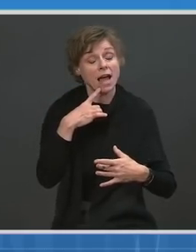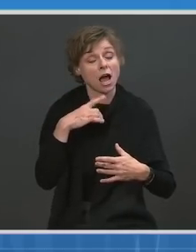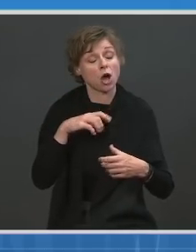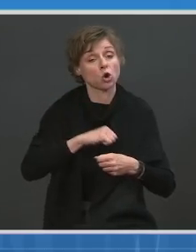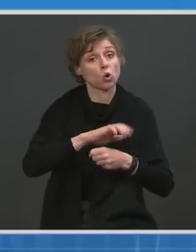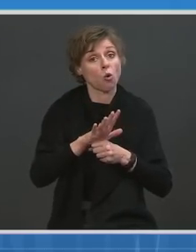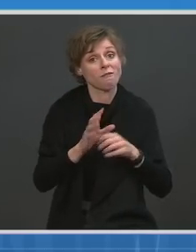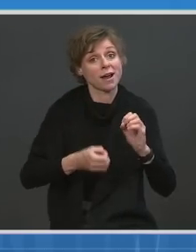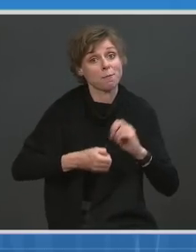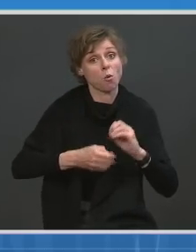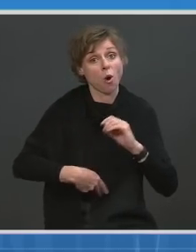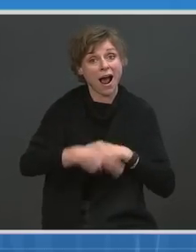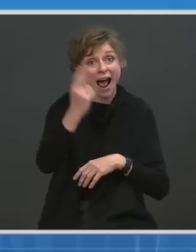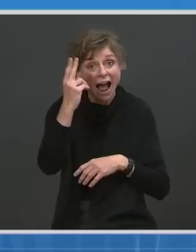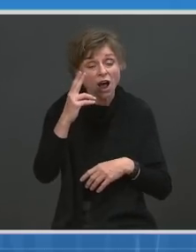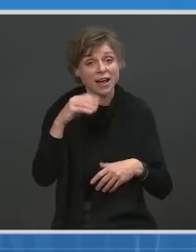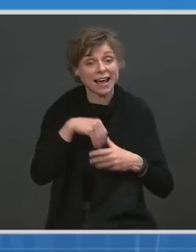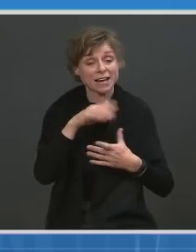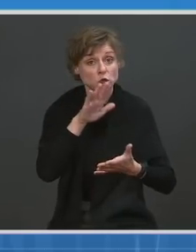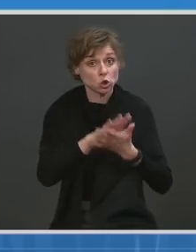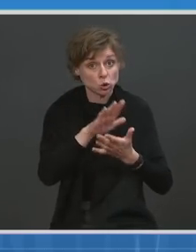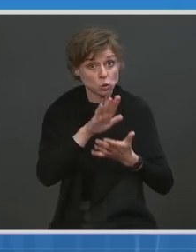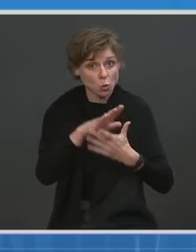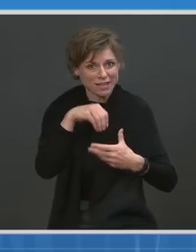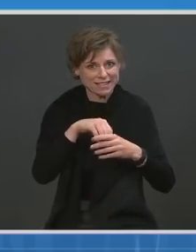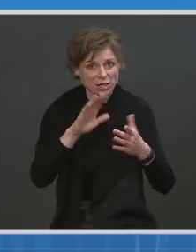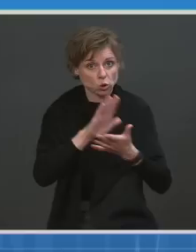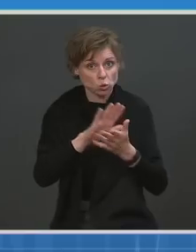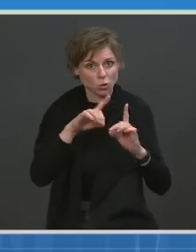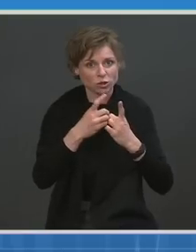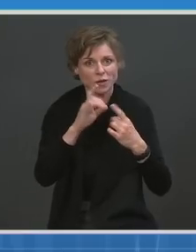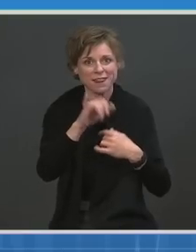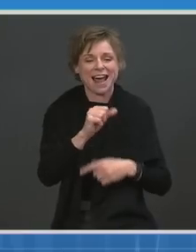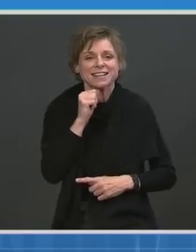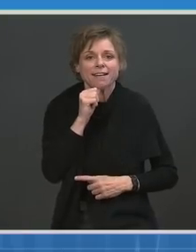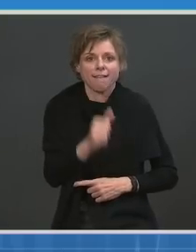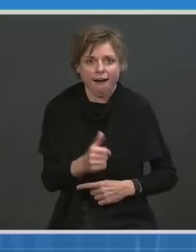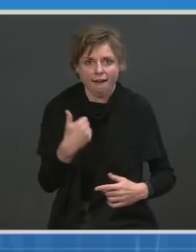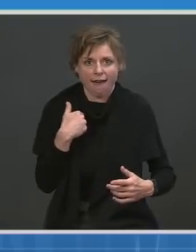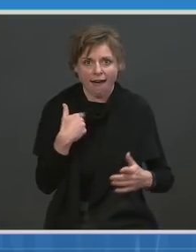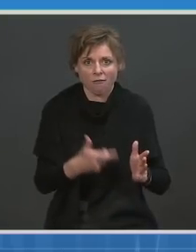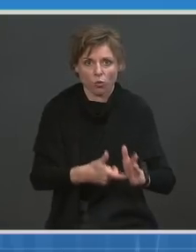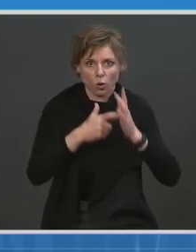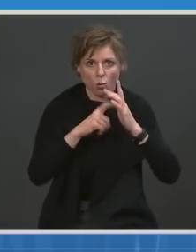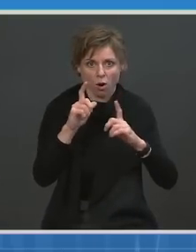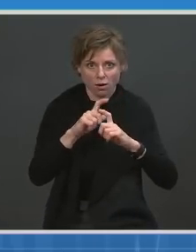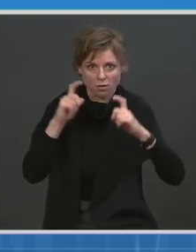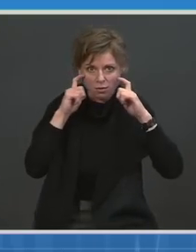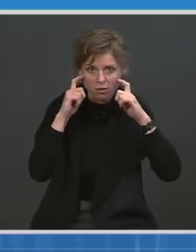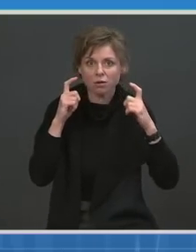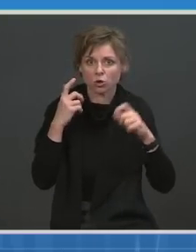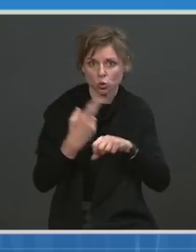that did not have mandatory mask-use policies in place. Layered mitigation strategies,